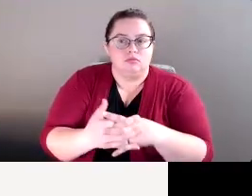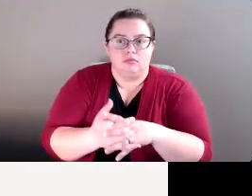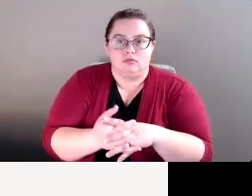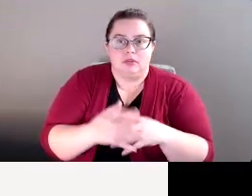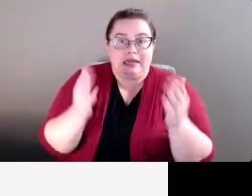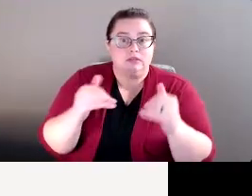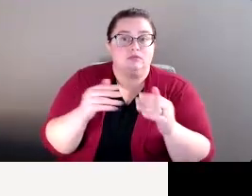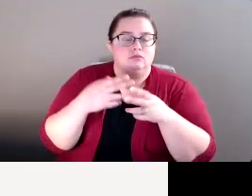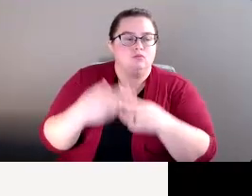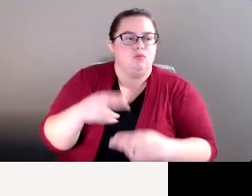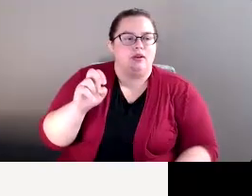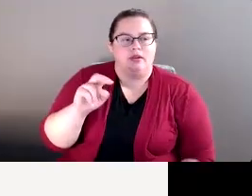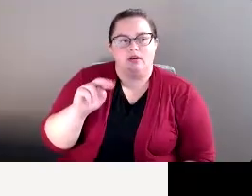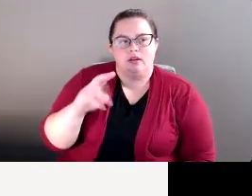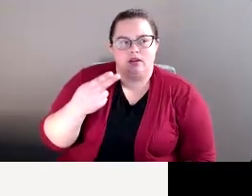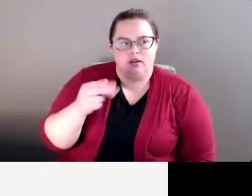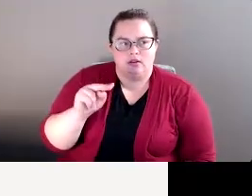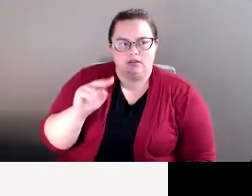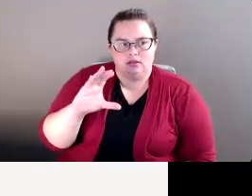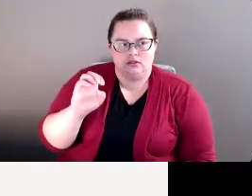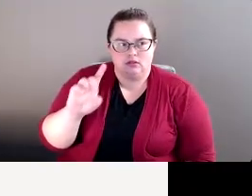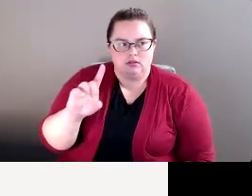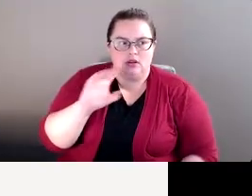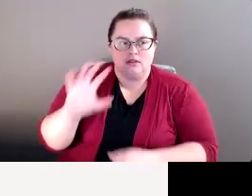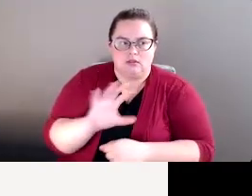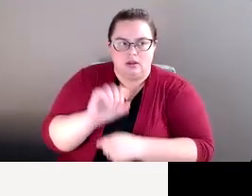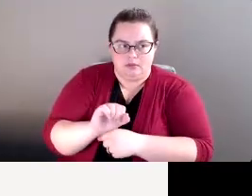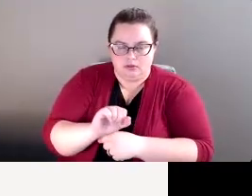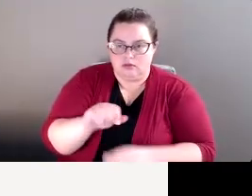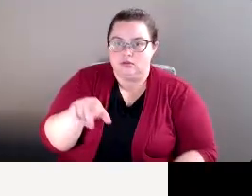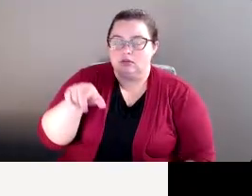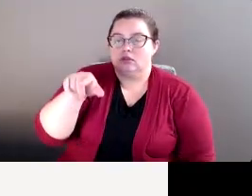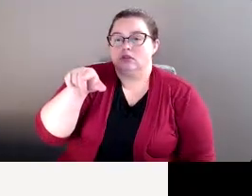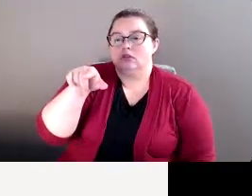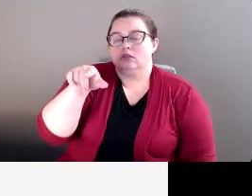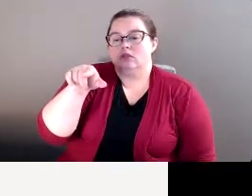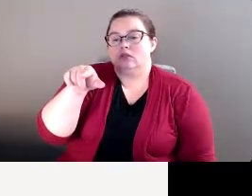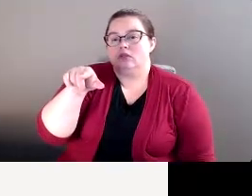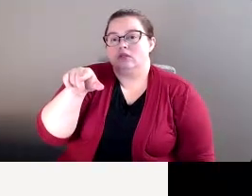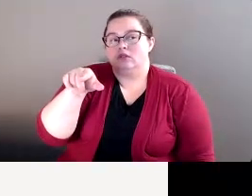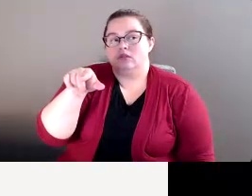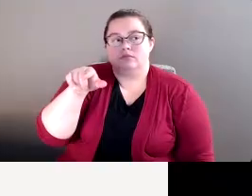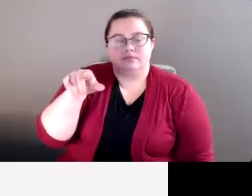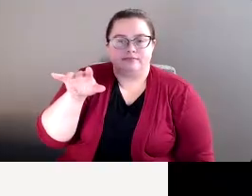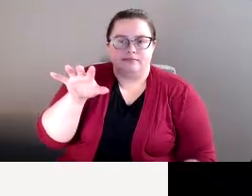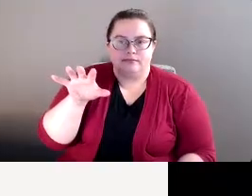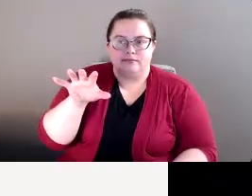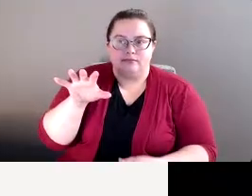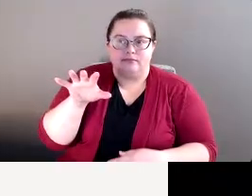This feature, it primarily looks, is going to look different from the student perspective.